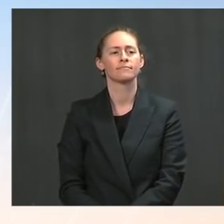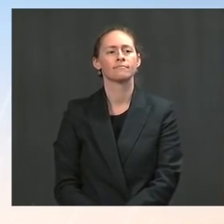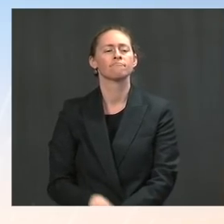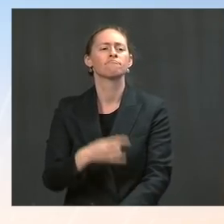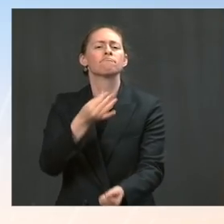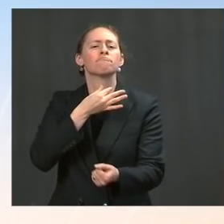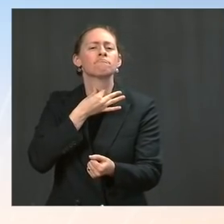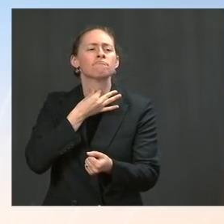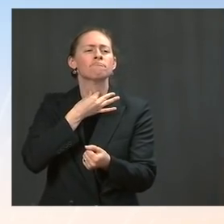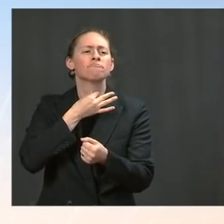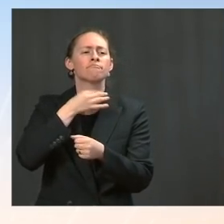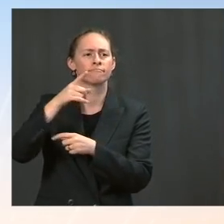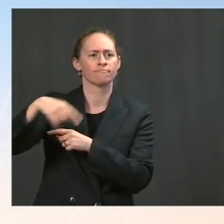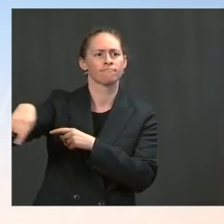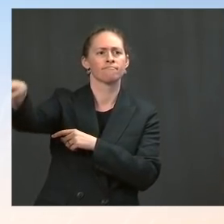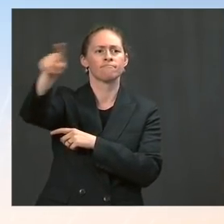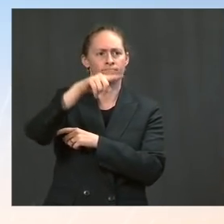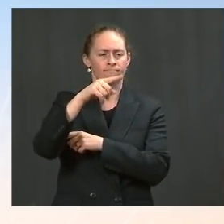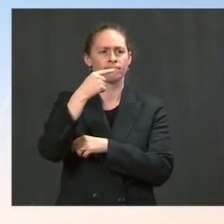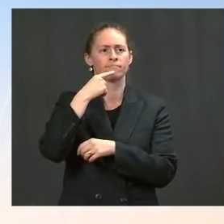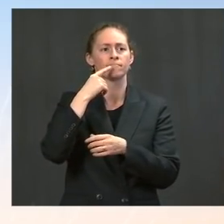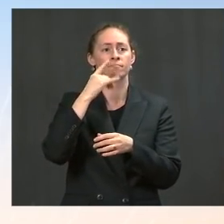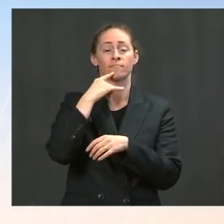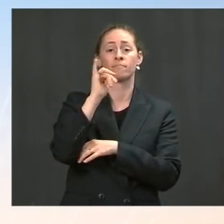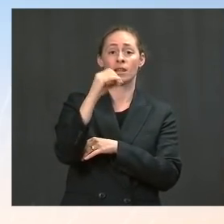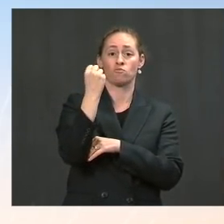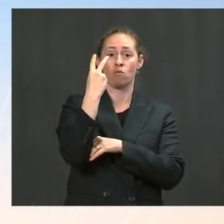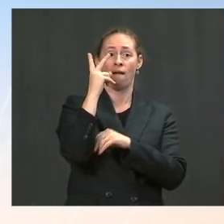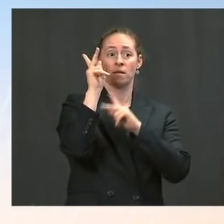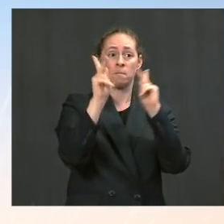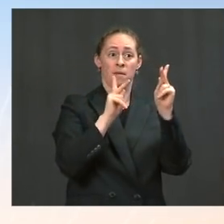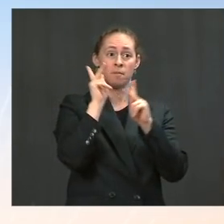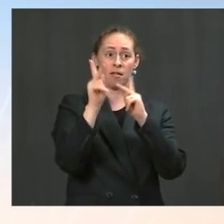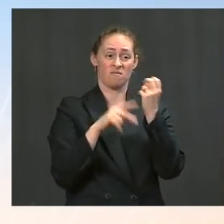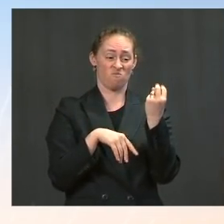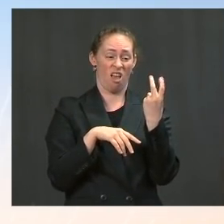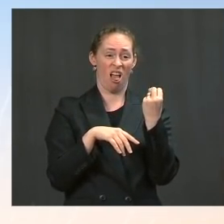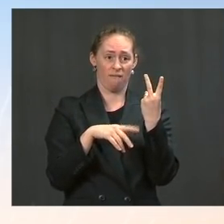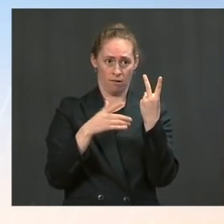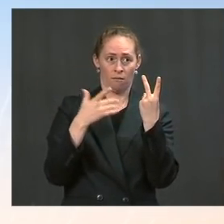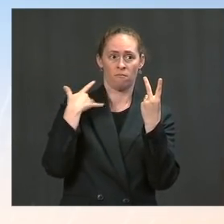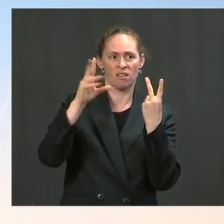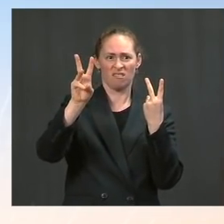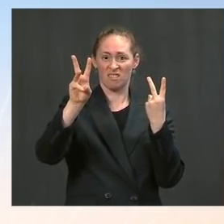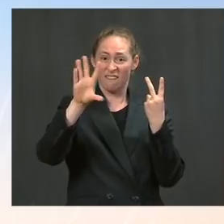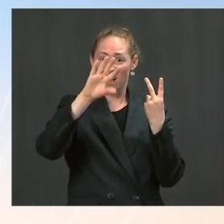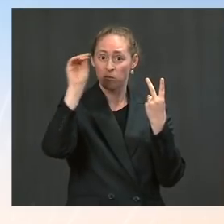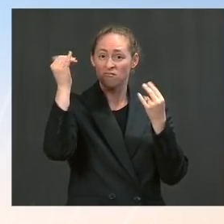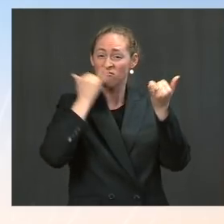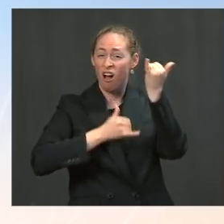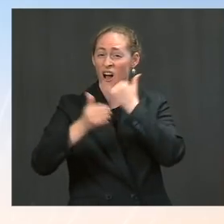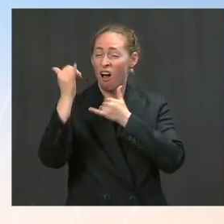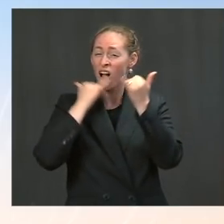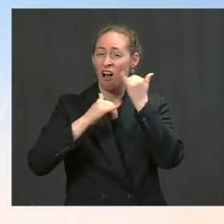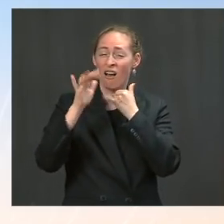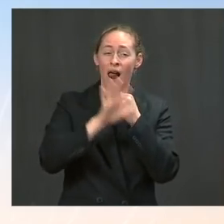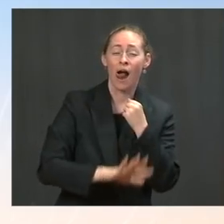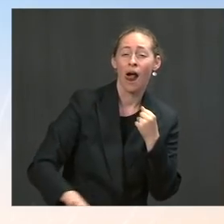65 percent of the misinformation on vaccines on social media platforms. Do you have a sense of who those people are?